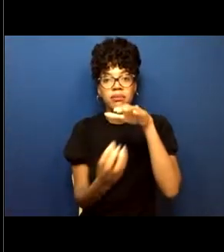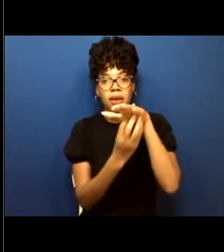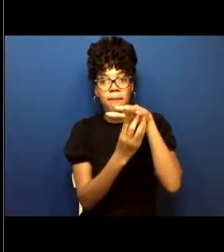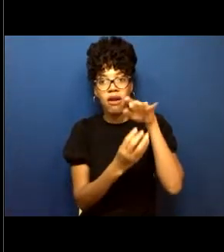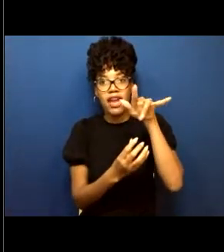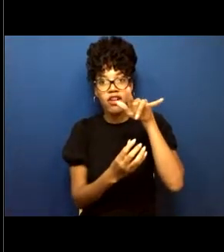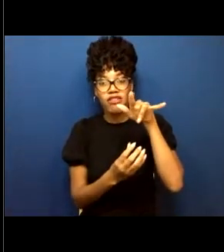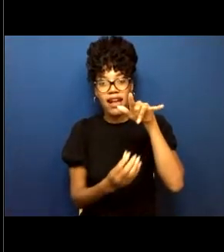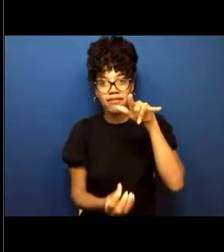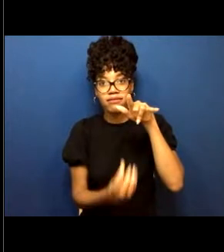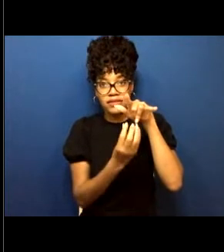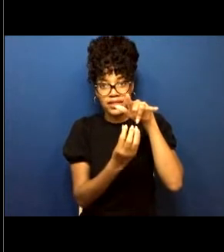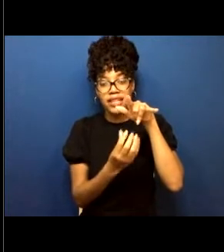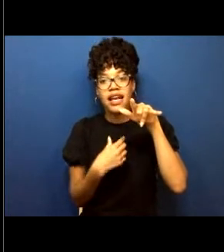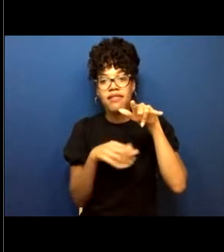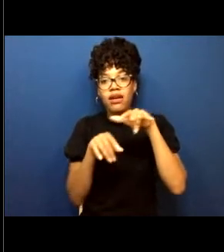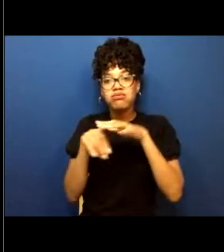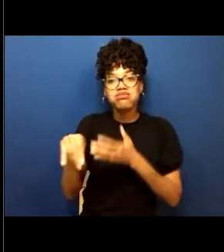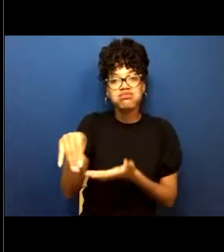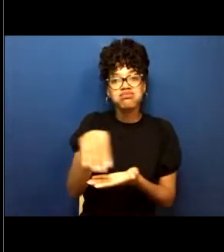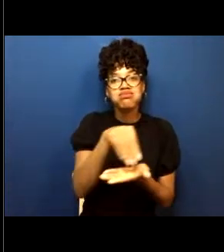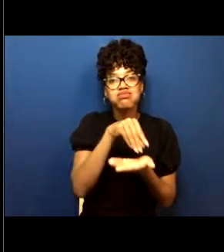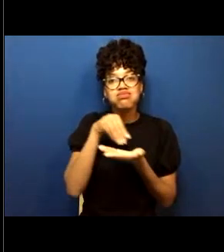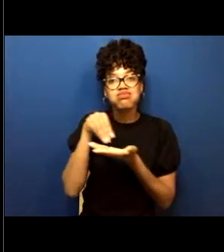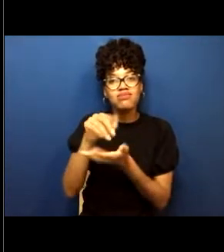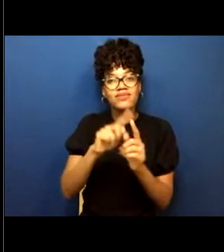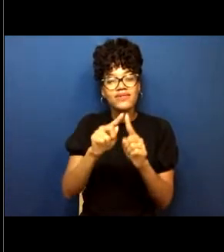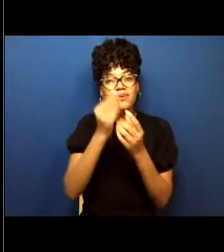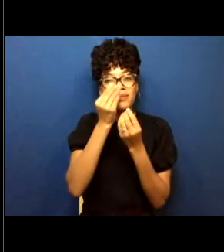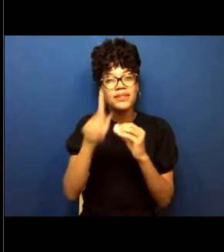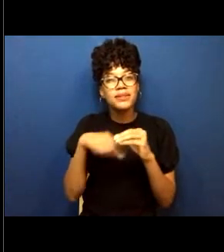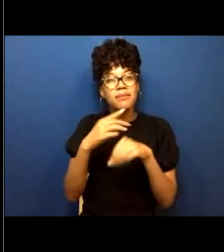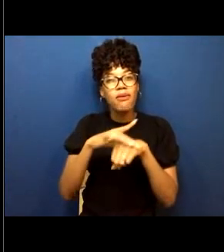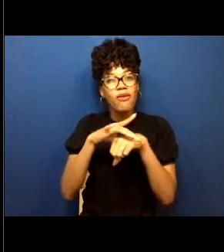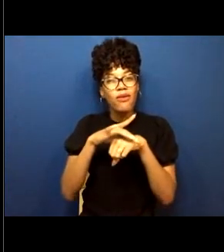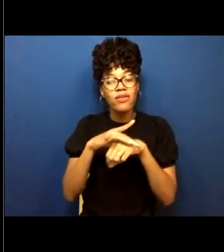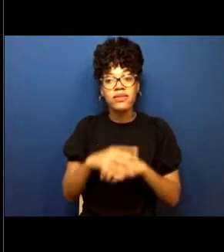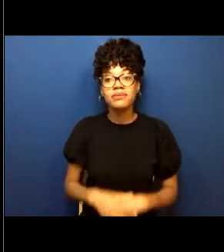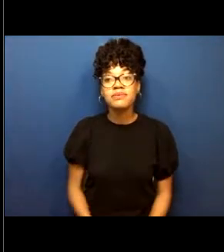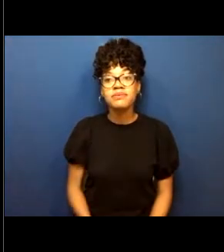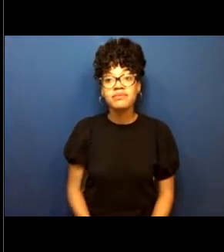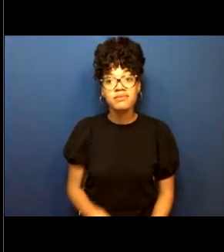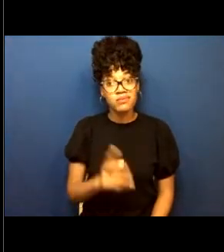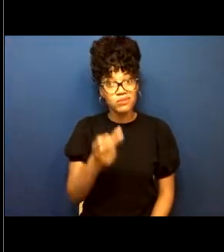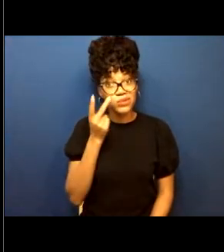We collect a lot of information about the earth's surface. And as you saw that's a lot of data to handle.